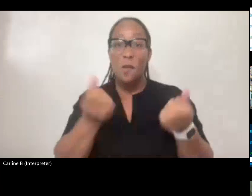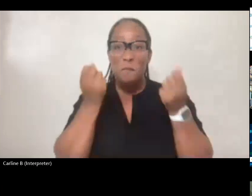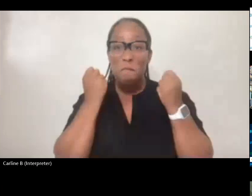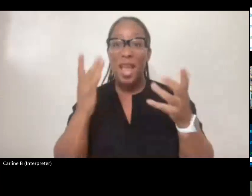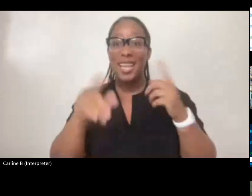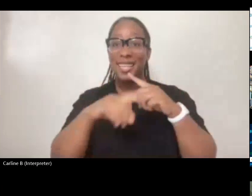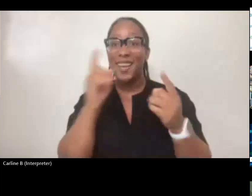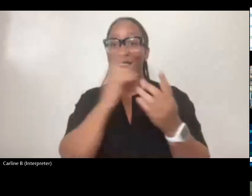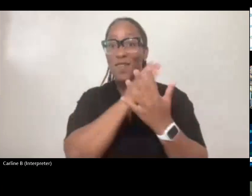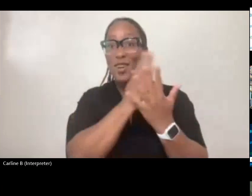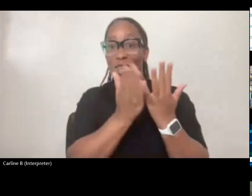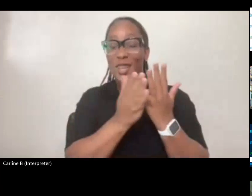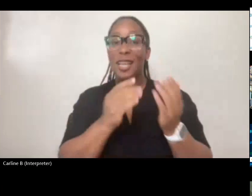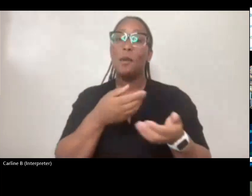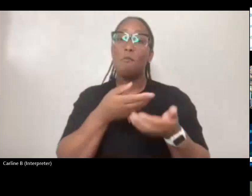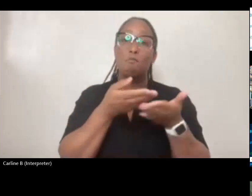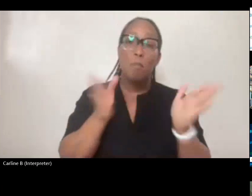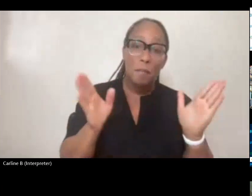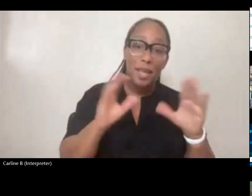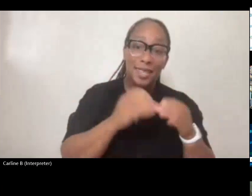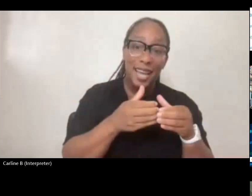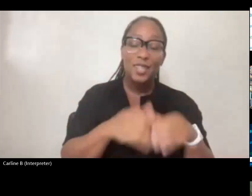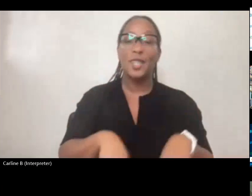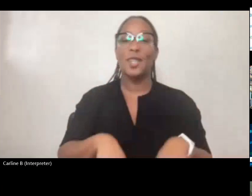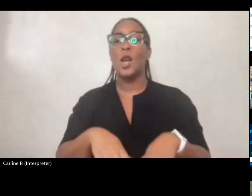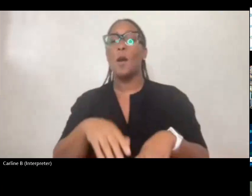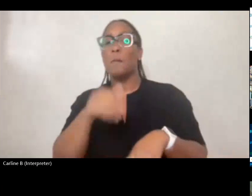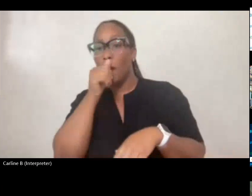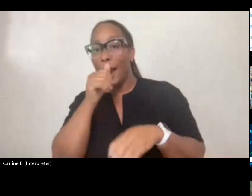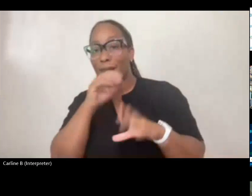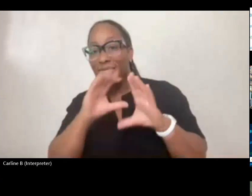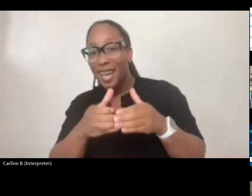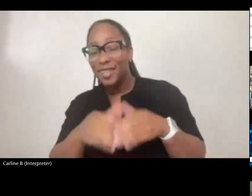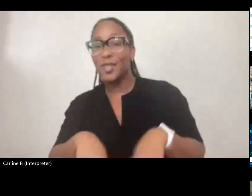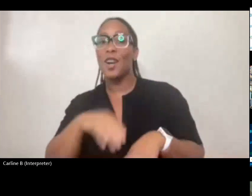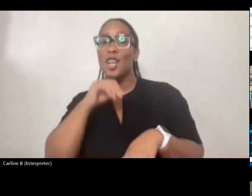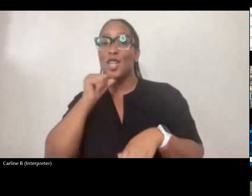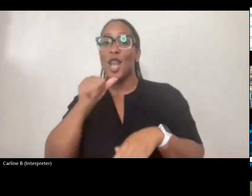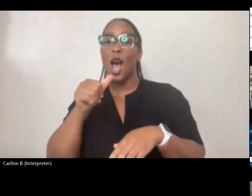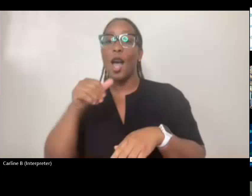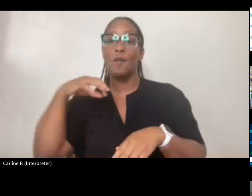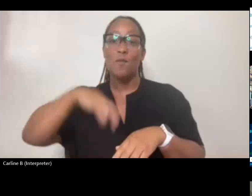across the public sector, the private sector, nonprofit. How can we do that?